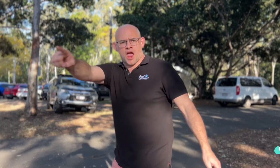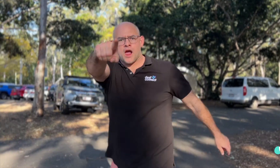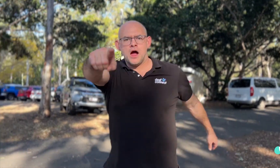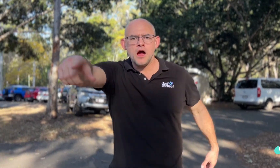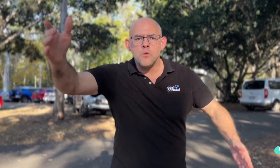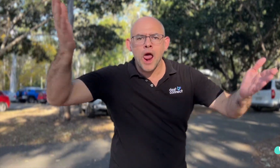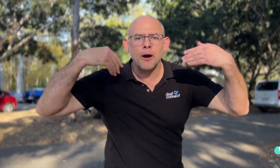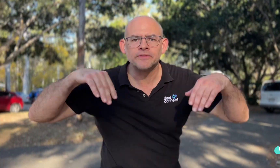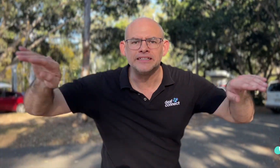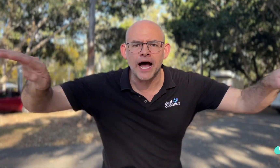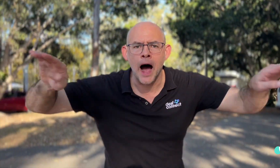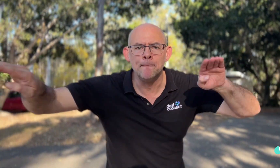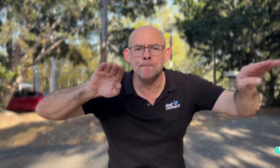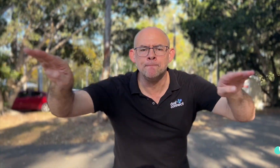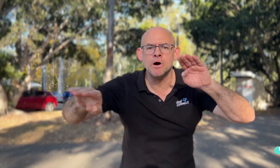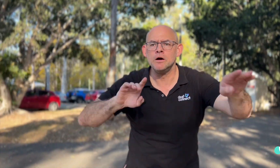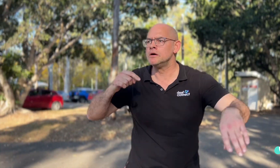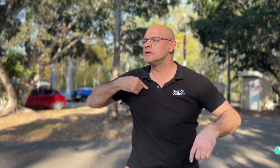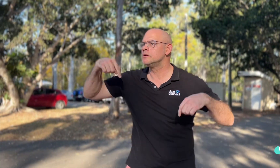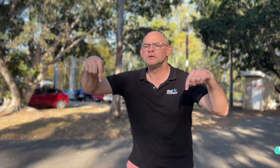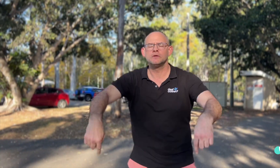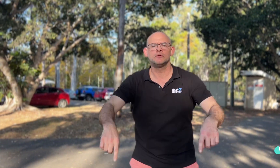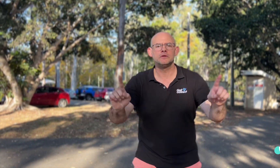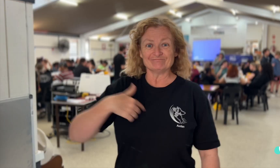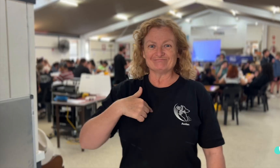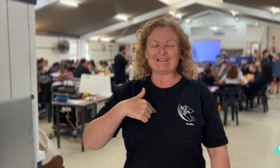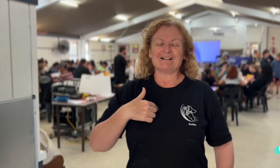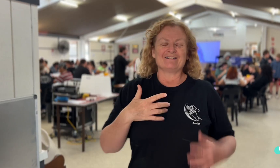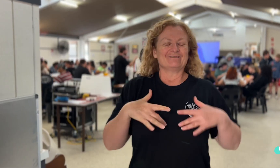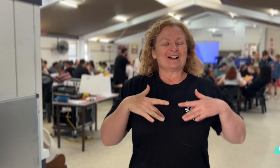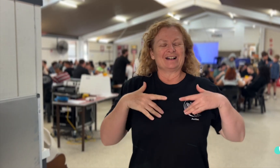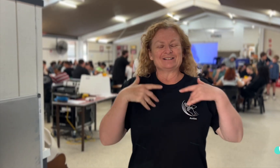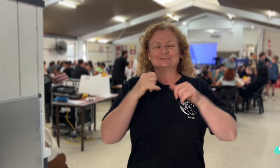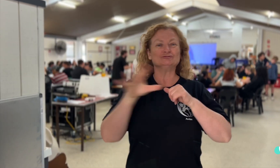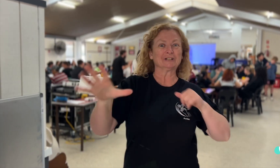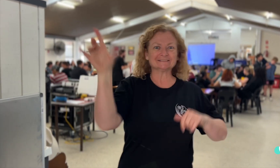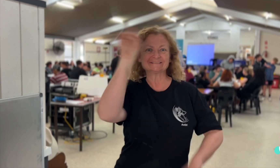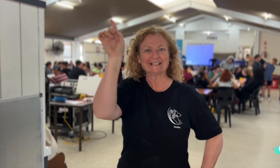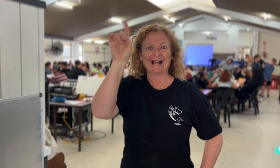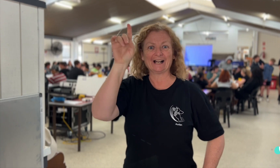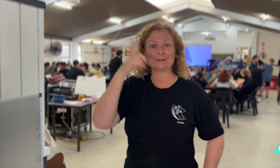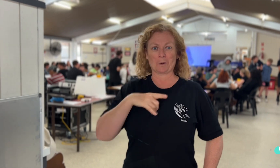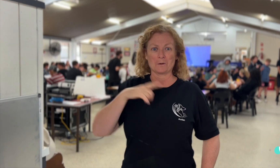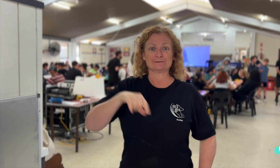Welcome to The Tap. I feel so great today.